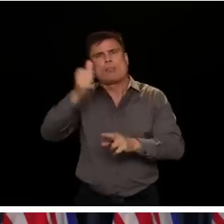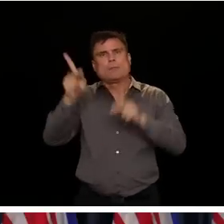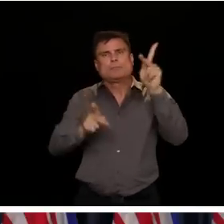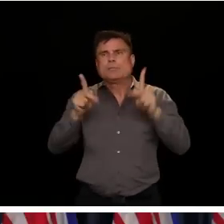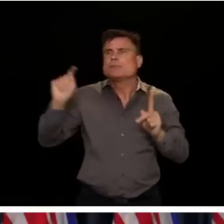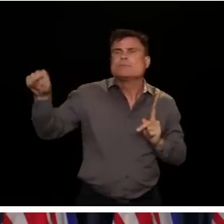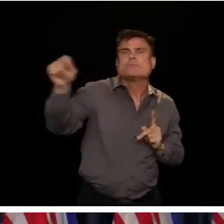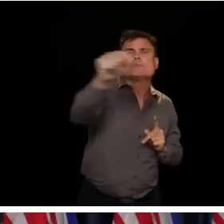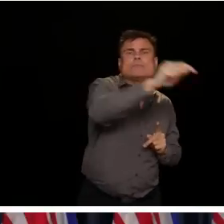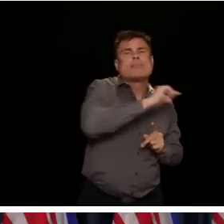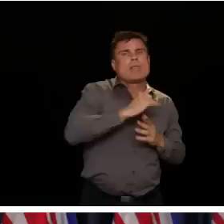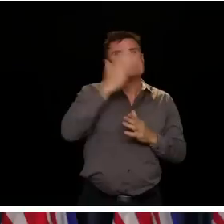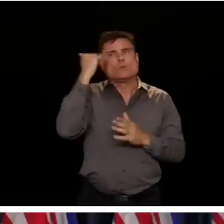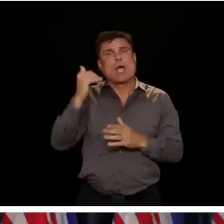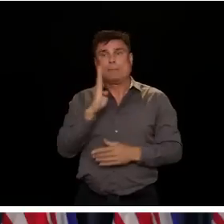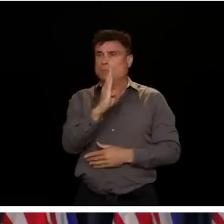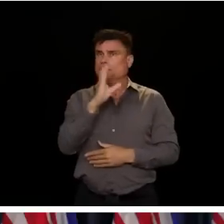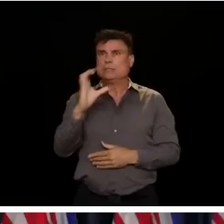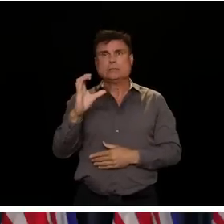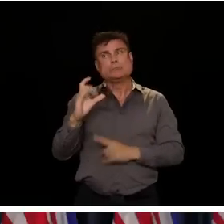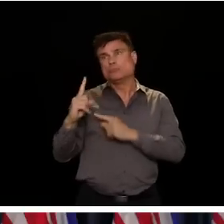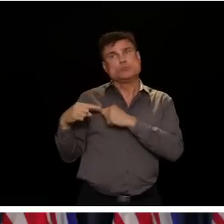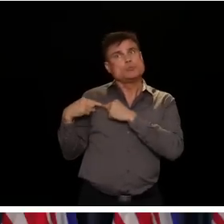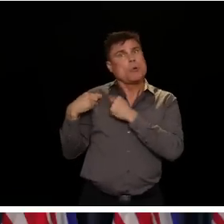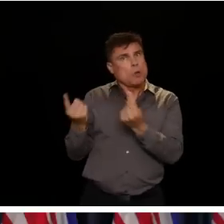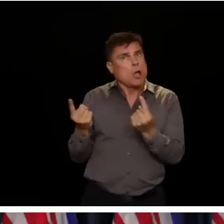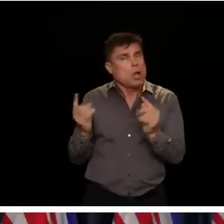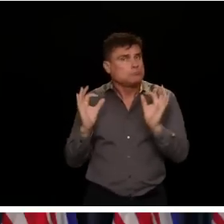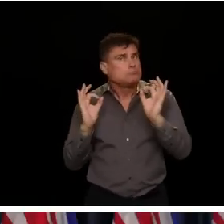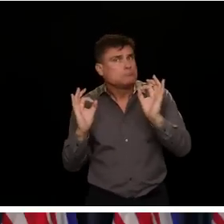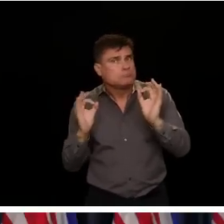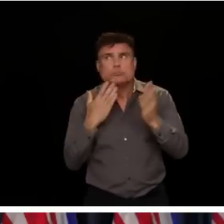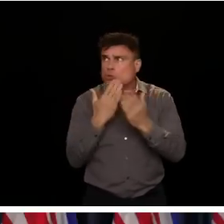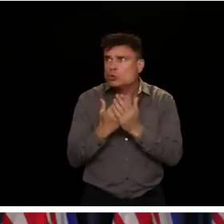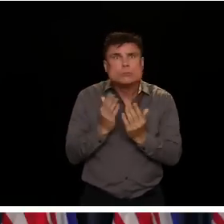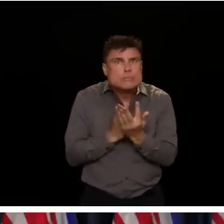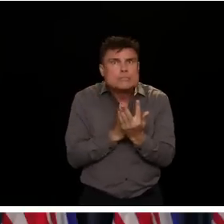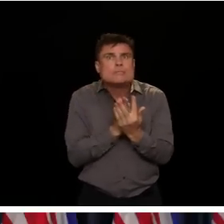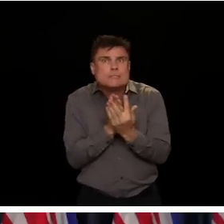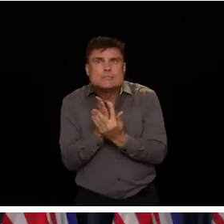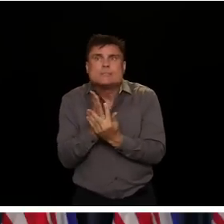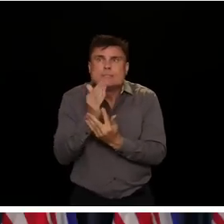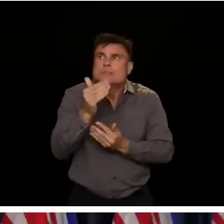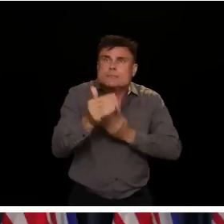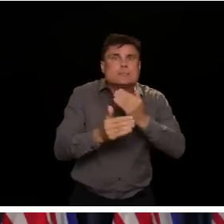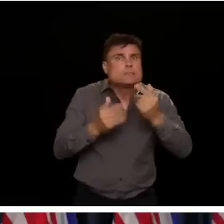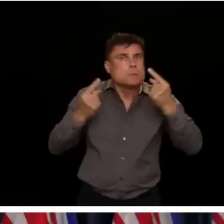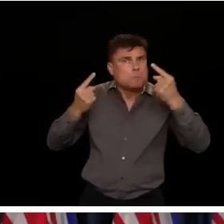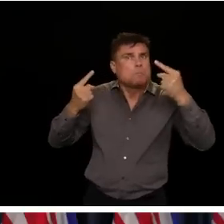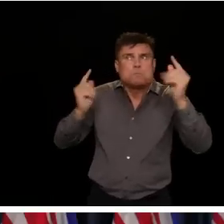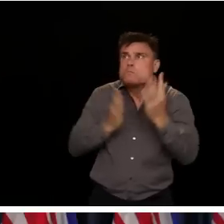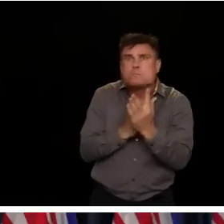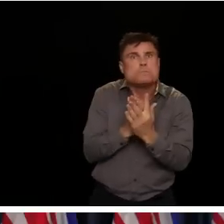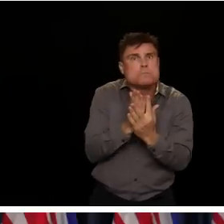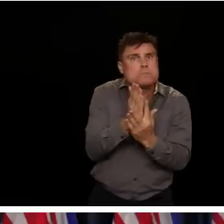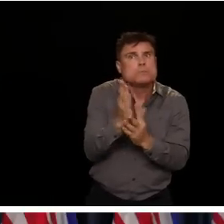We need to continue together to do our part to protect our province, our community, our Elders and our families.